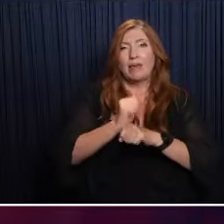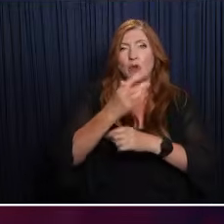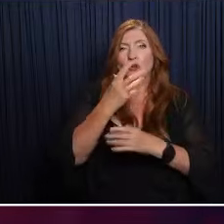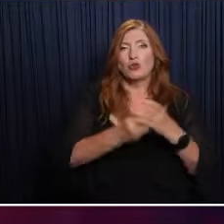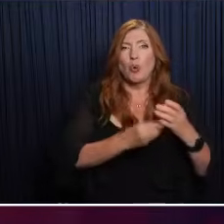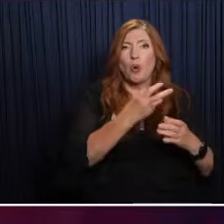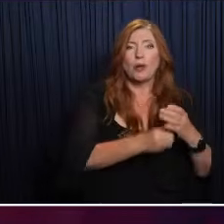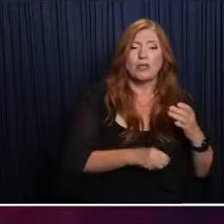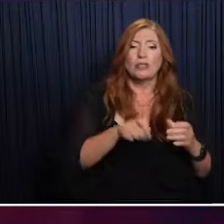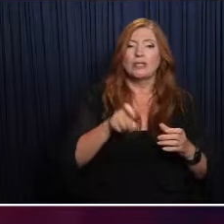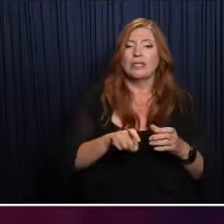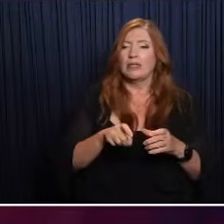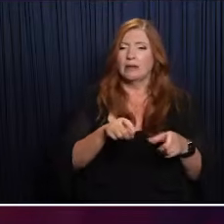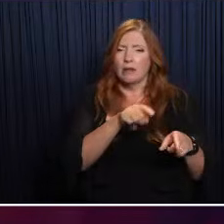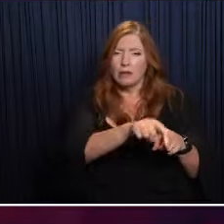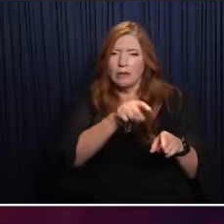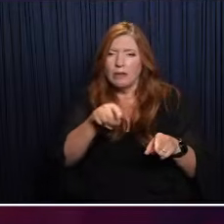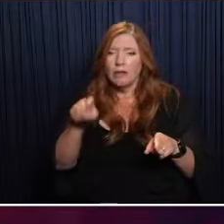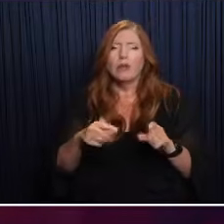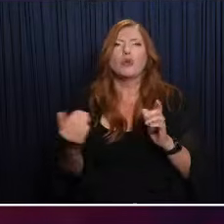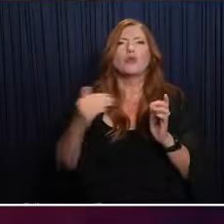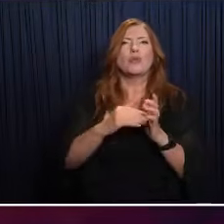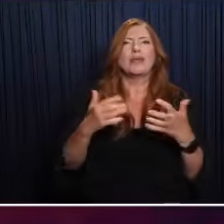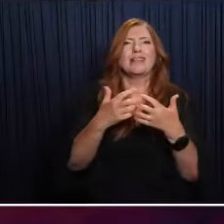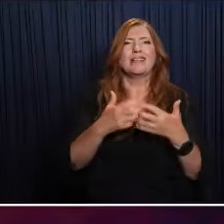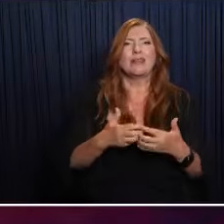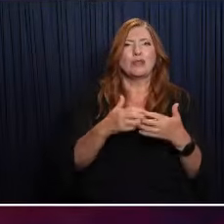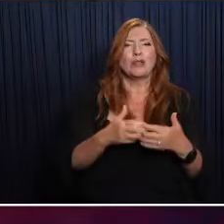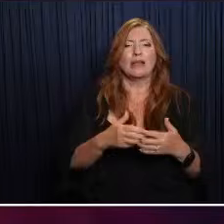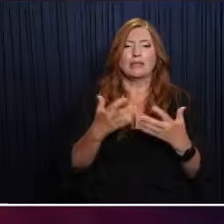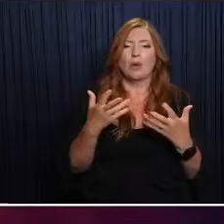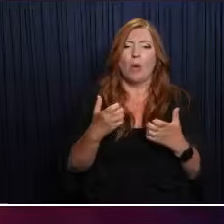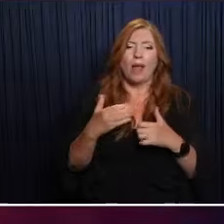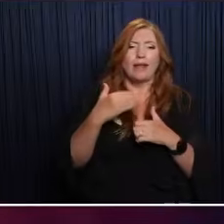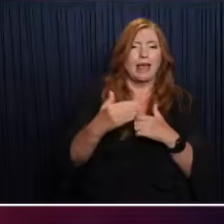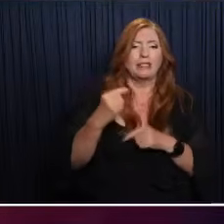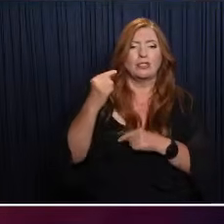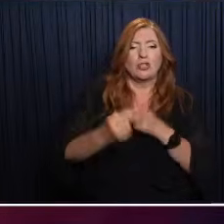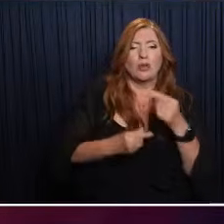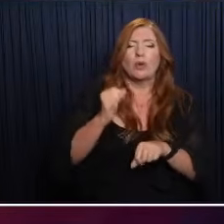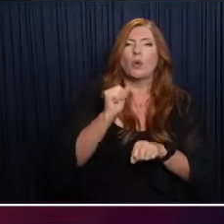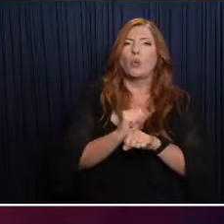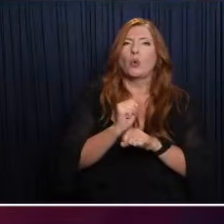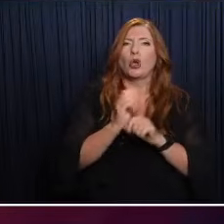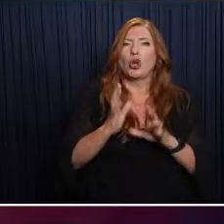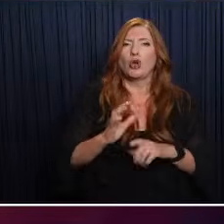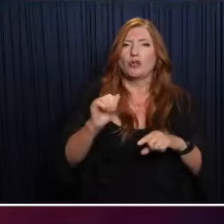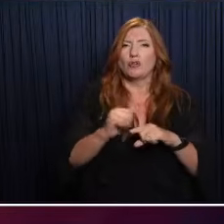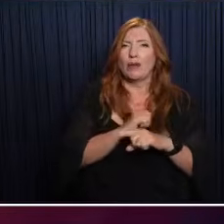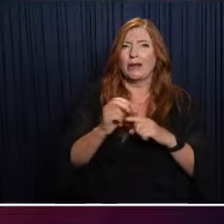AT THE END OF THE DAY, WE HAVE A LABOR SHORTAGE. WE KNOW WHAT INDUSTRIES WE NEED